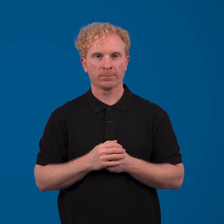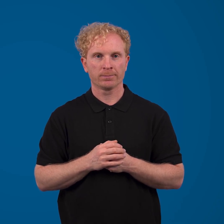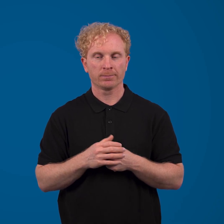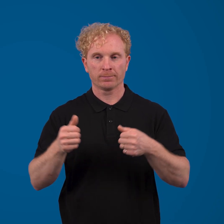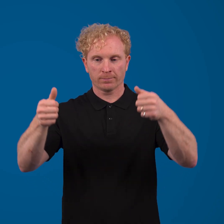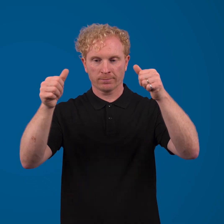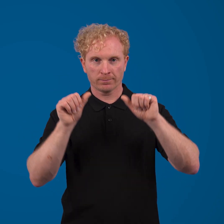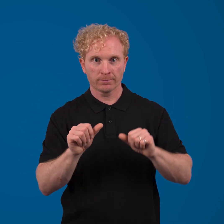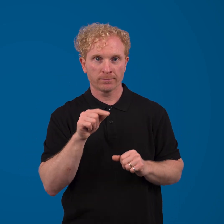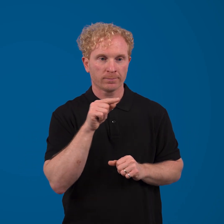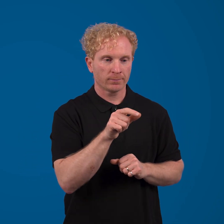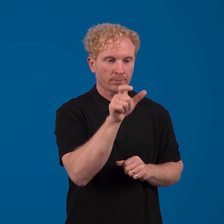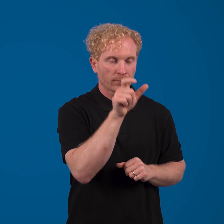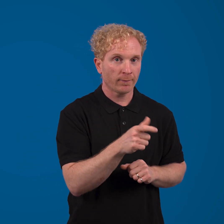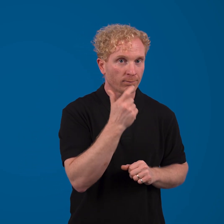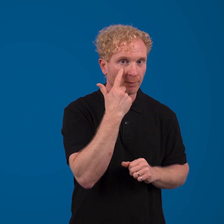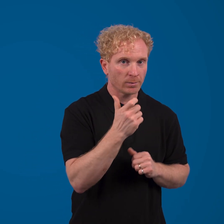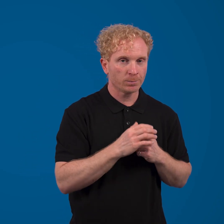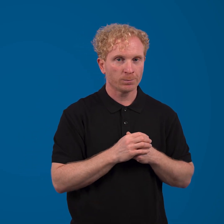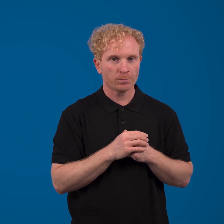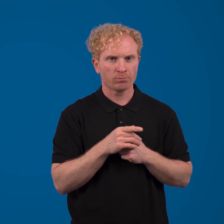Finding: